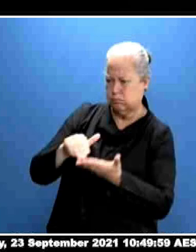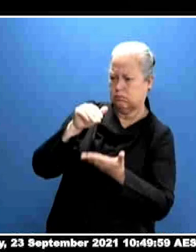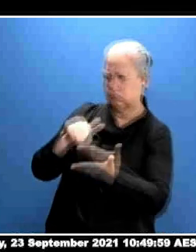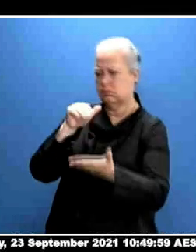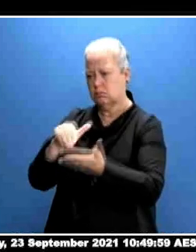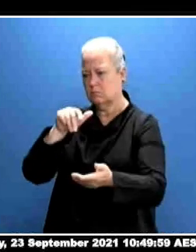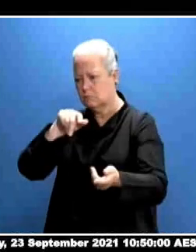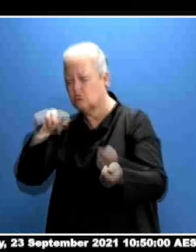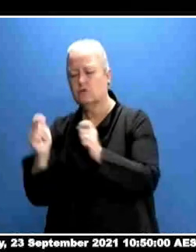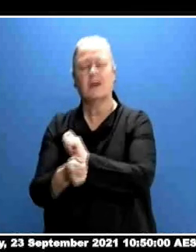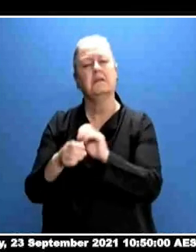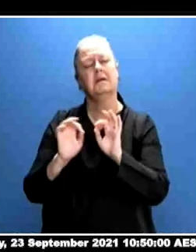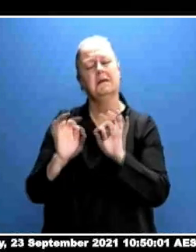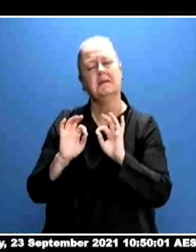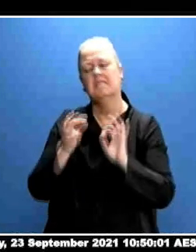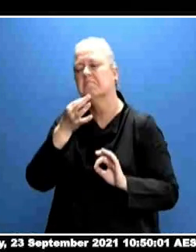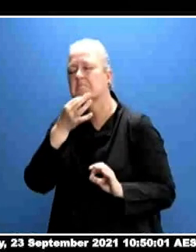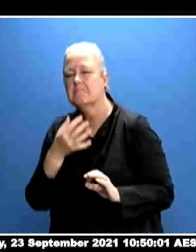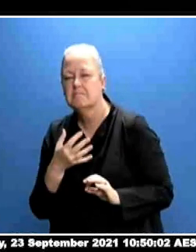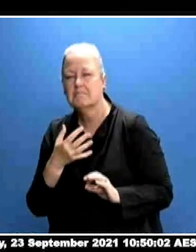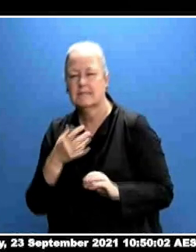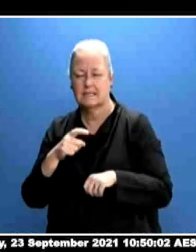but from what you've been saying, though, that what may be